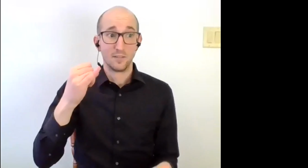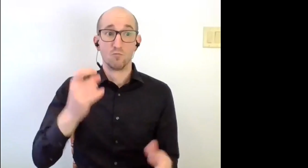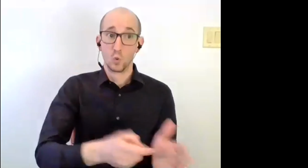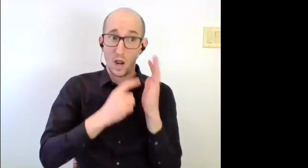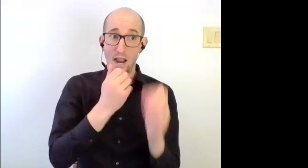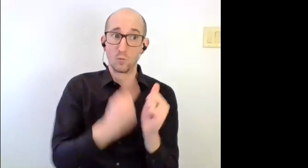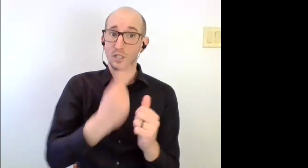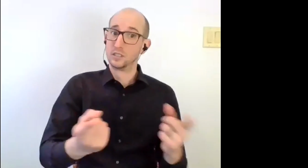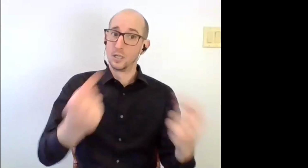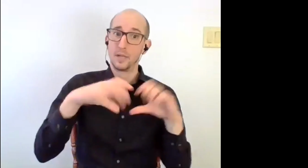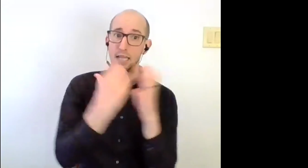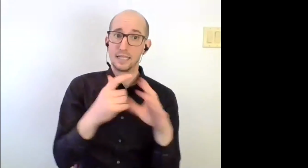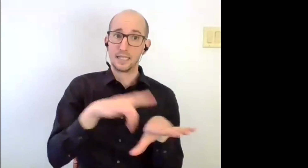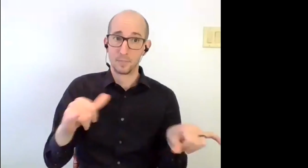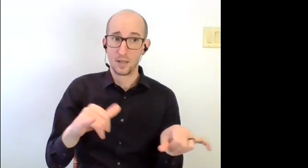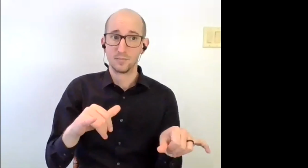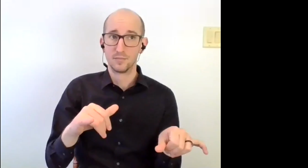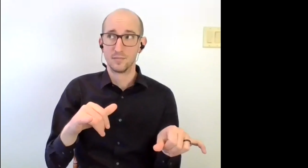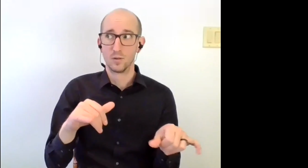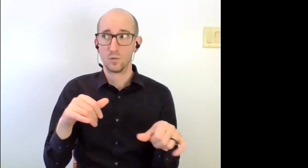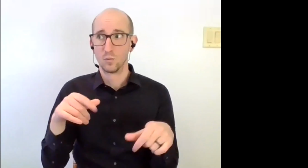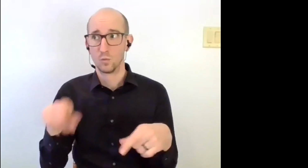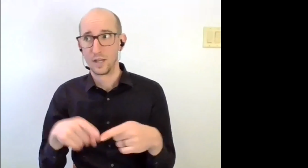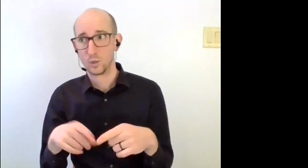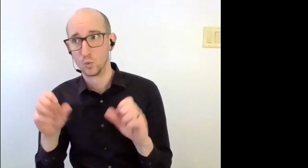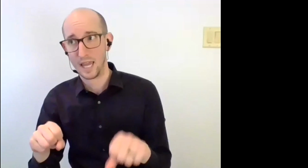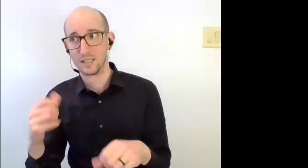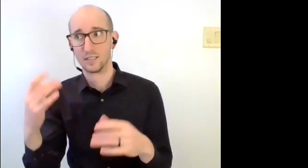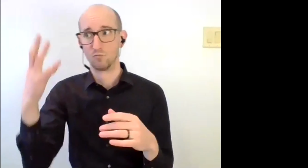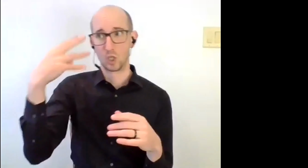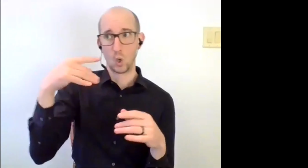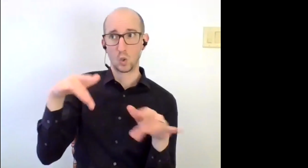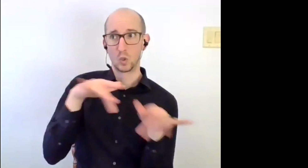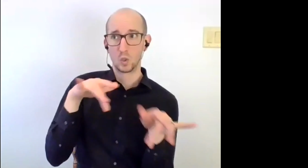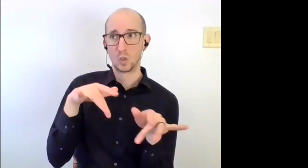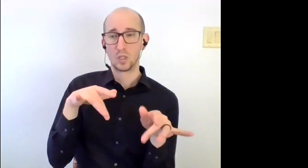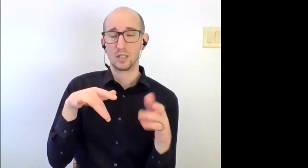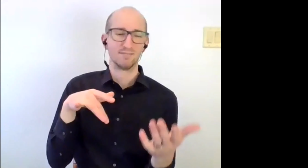everyone to be at a synchronous lecture when have you the technological ability to just record it, would be a better